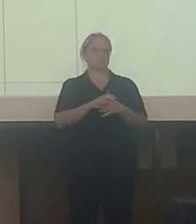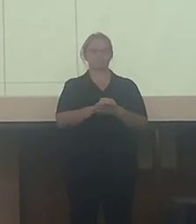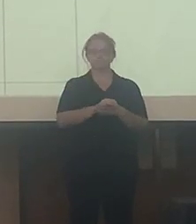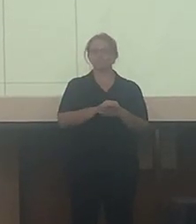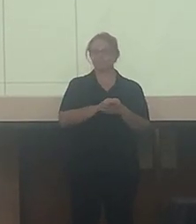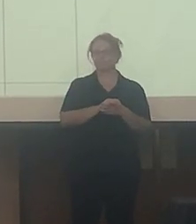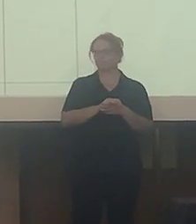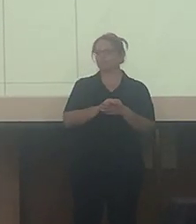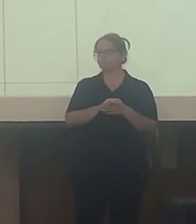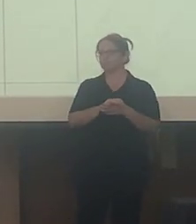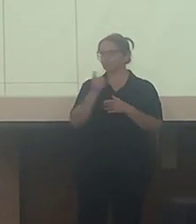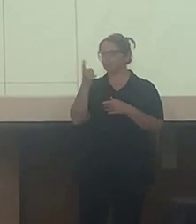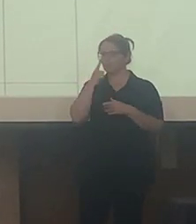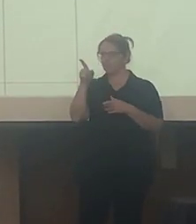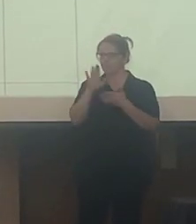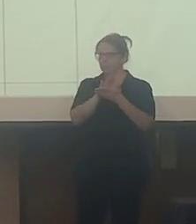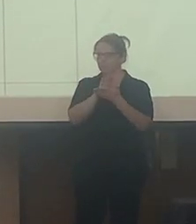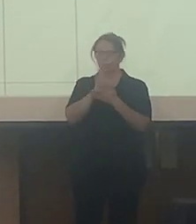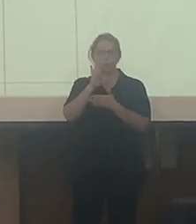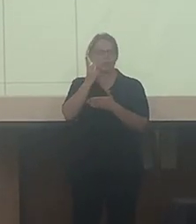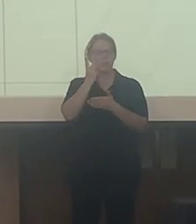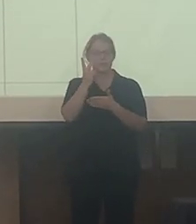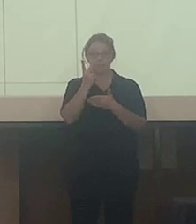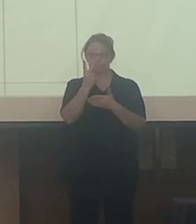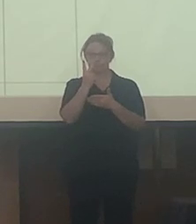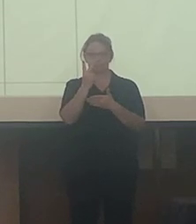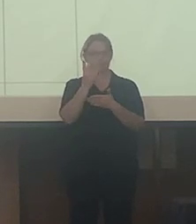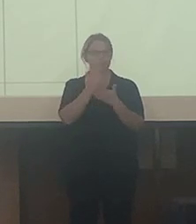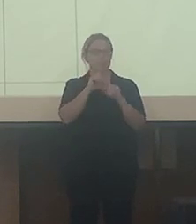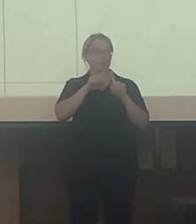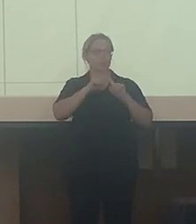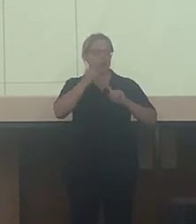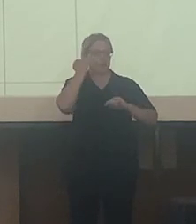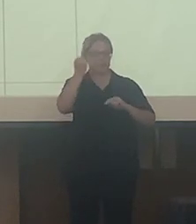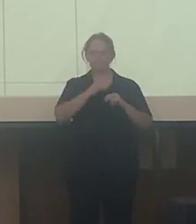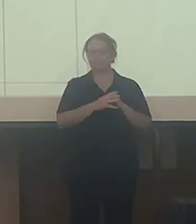and on this handout you'll see we gave some some ideas so progress i know